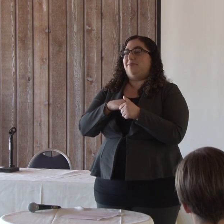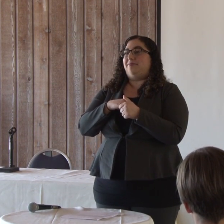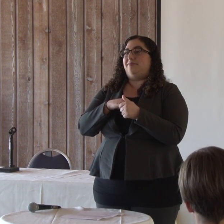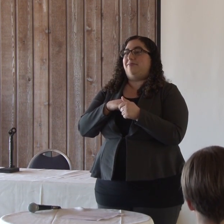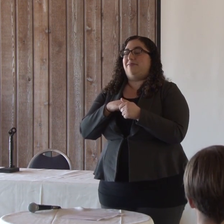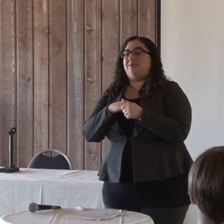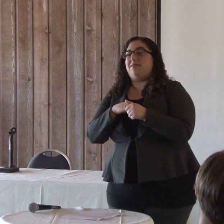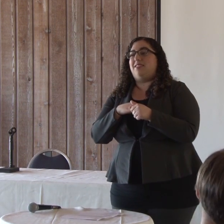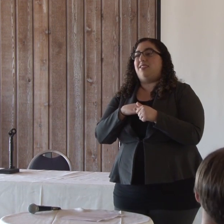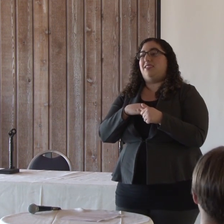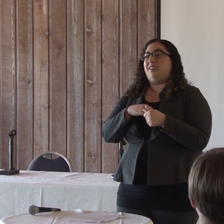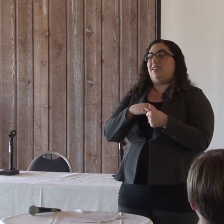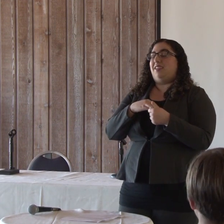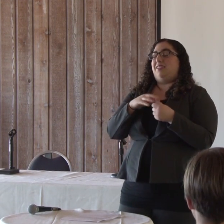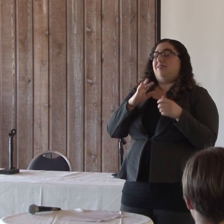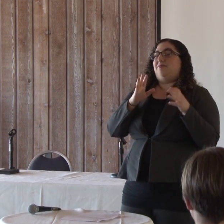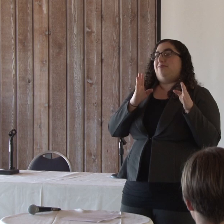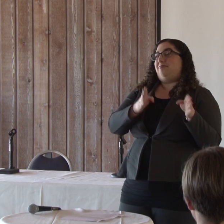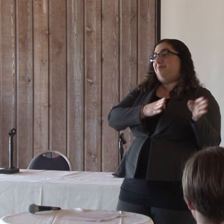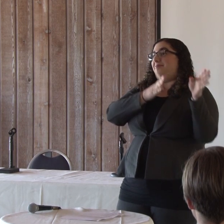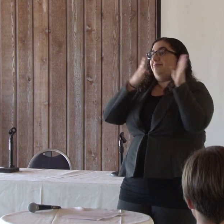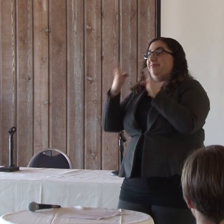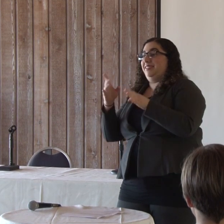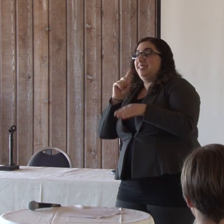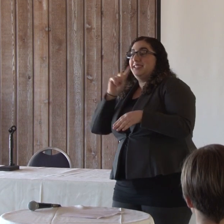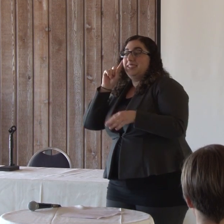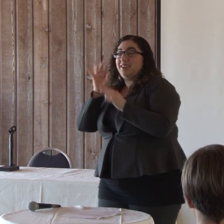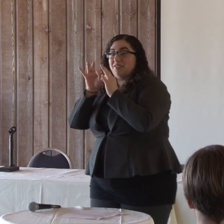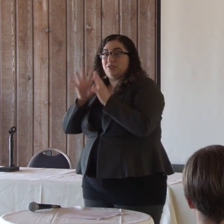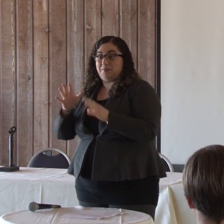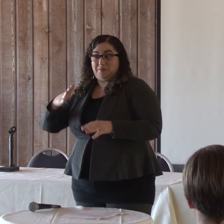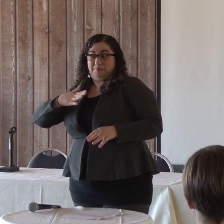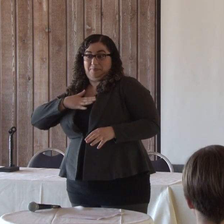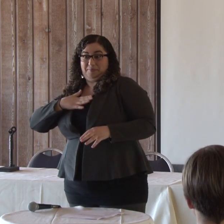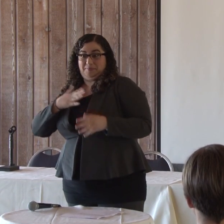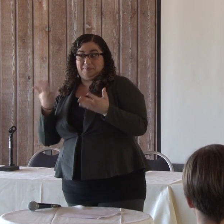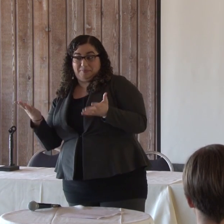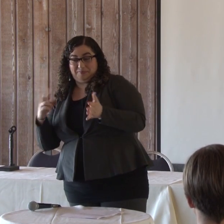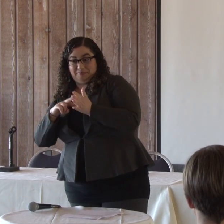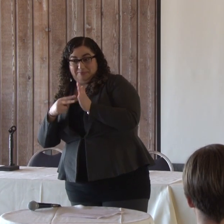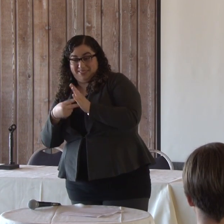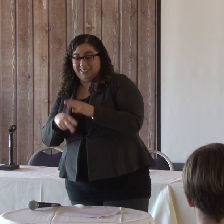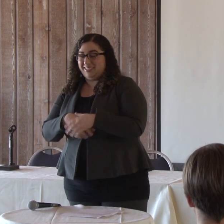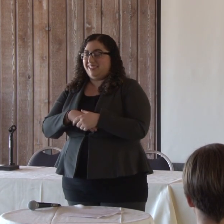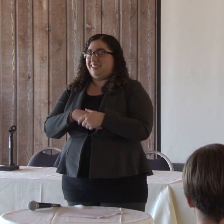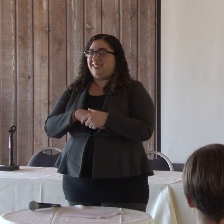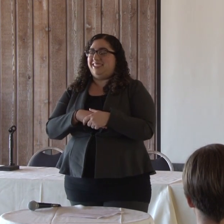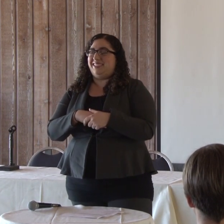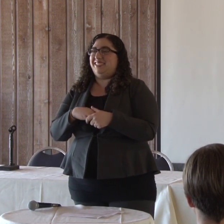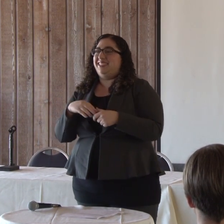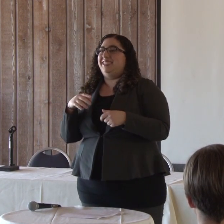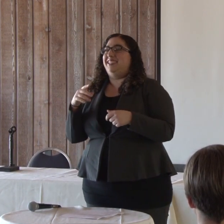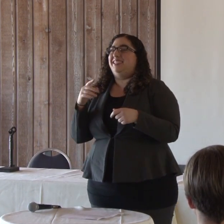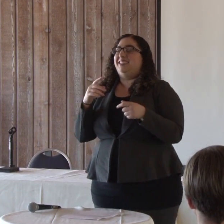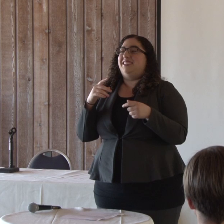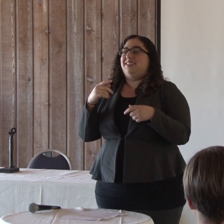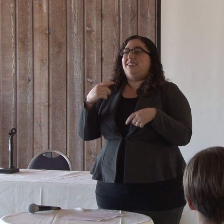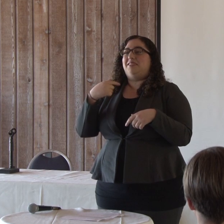for us. To have access but really the ideas originate with me. Now a deaf interpreter,